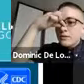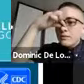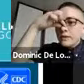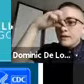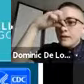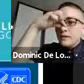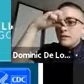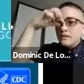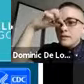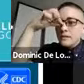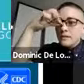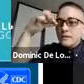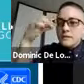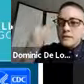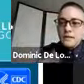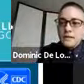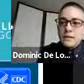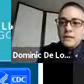bend that over your nose.